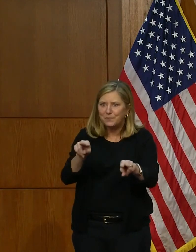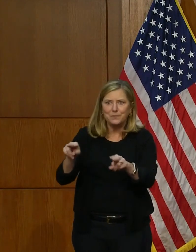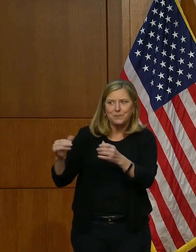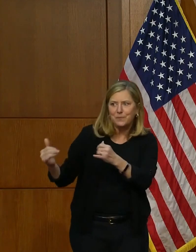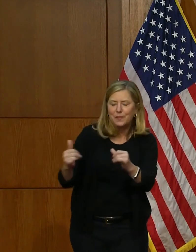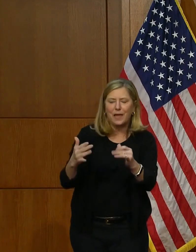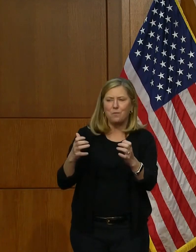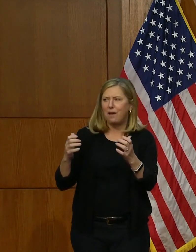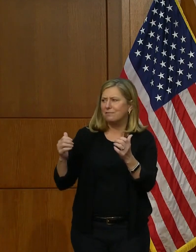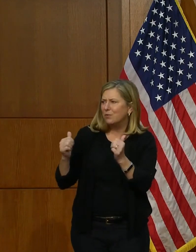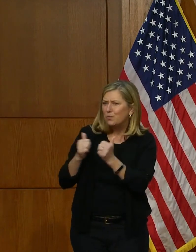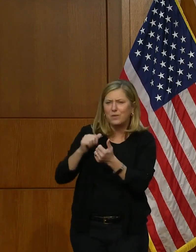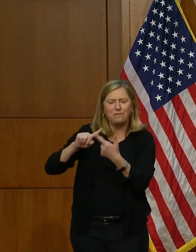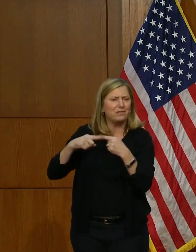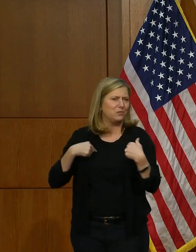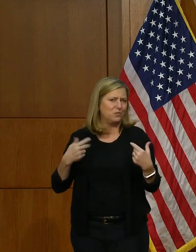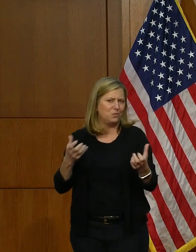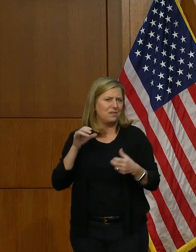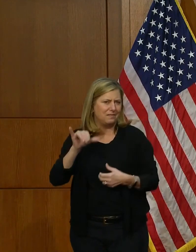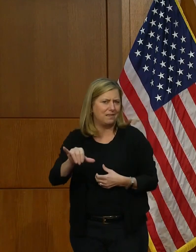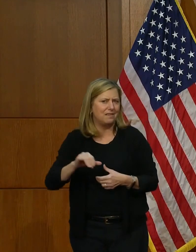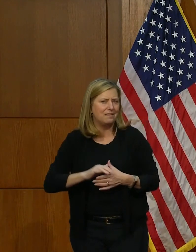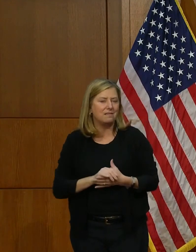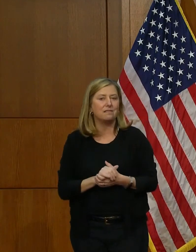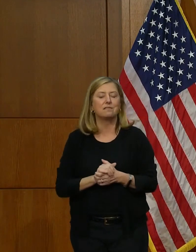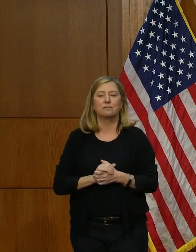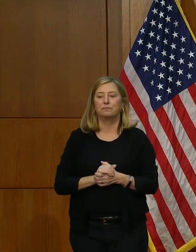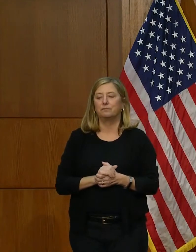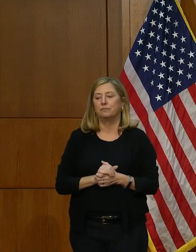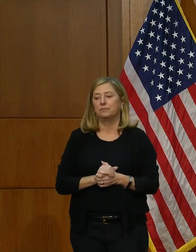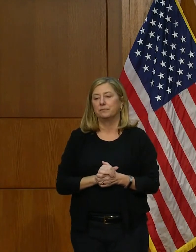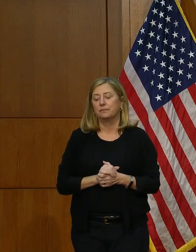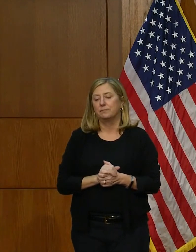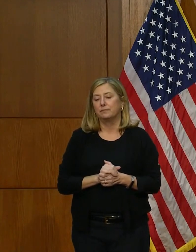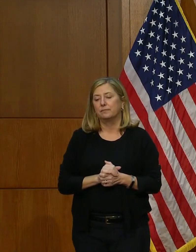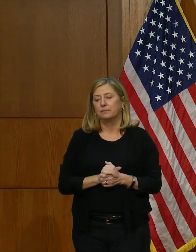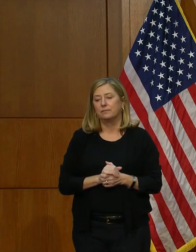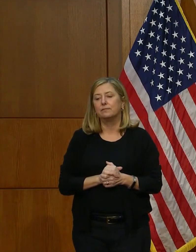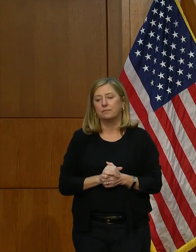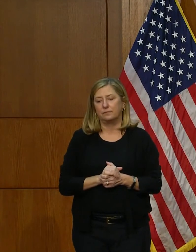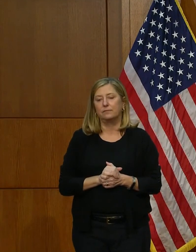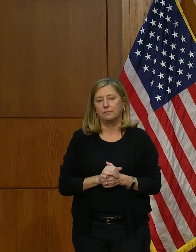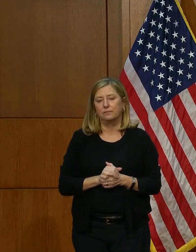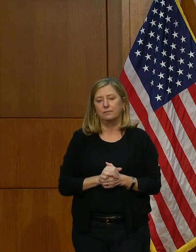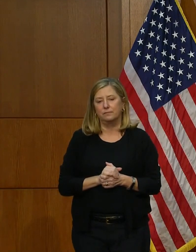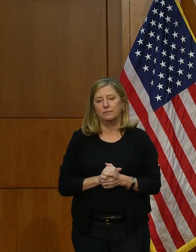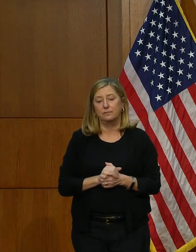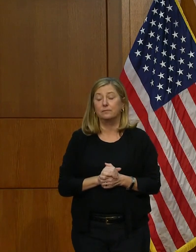SPECTATORS AND SEE THEIR CHILDREN AND BE WITH HER